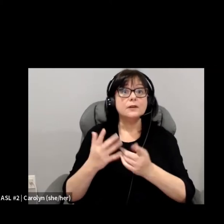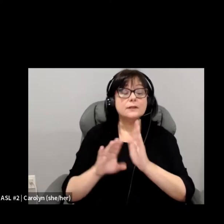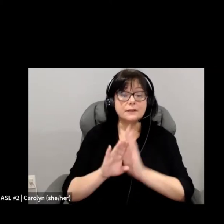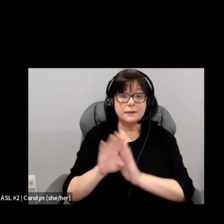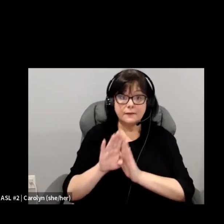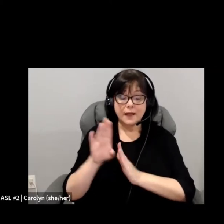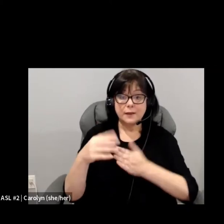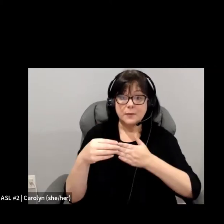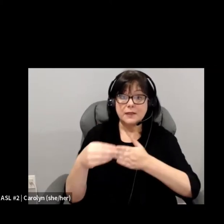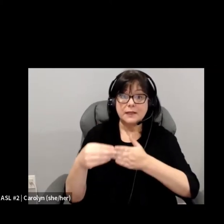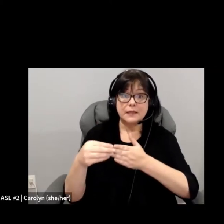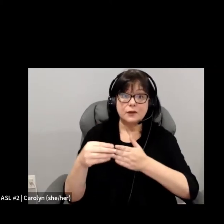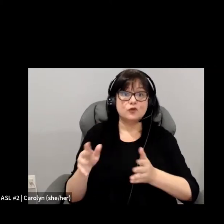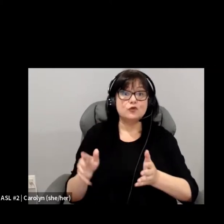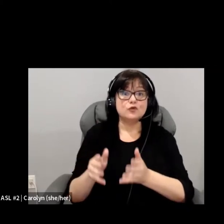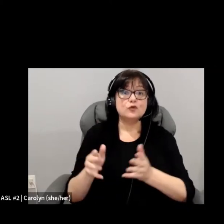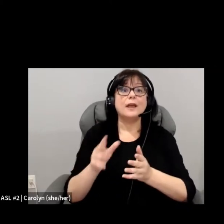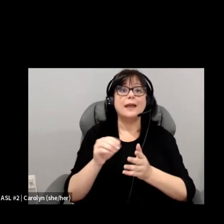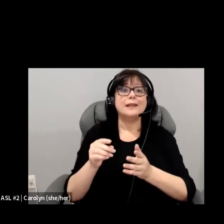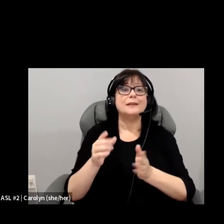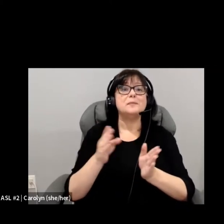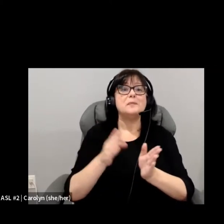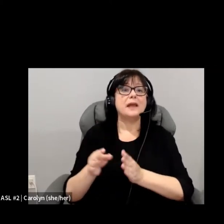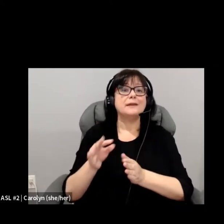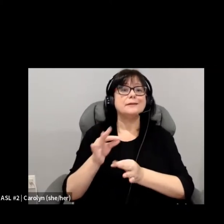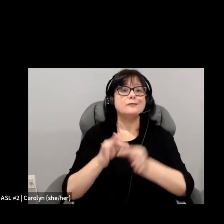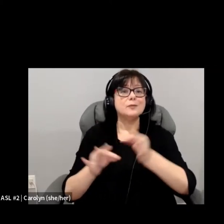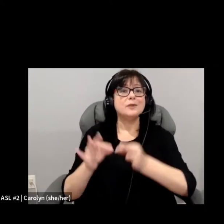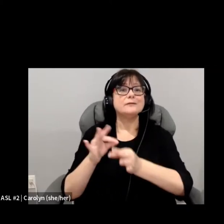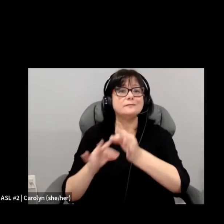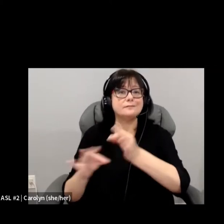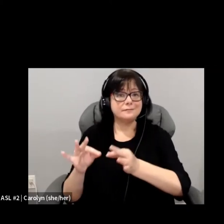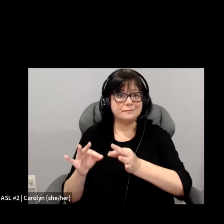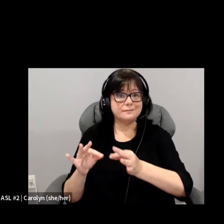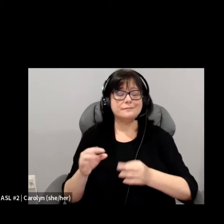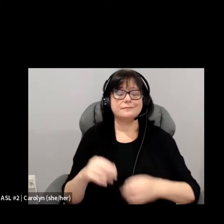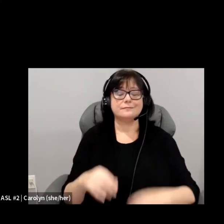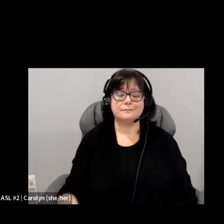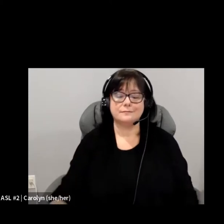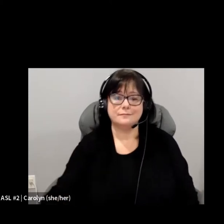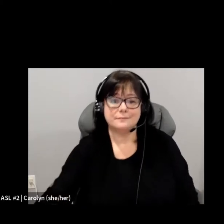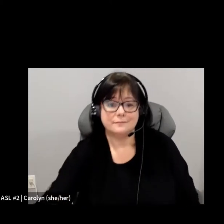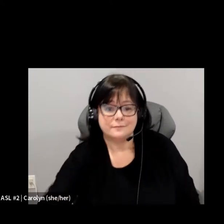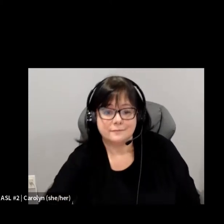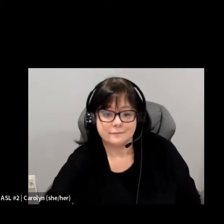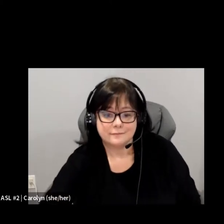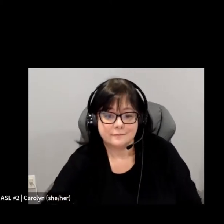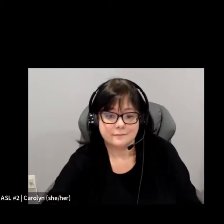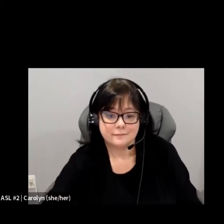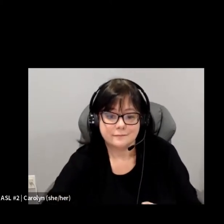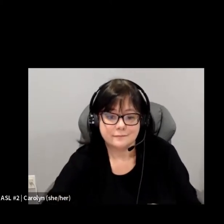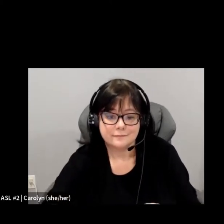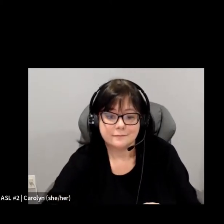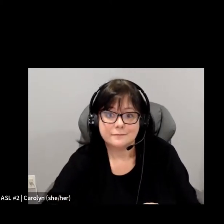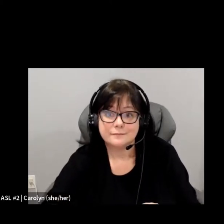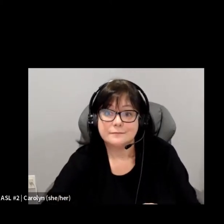AND SUCCESSION PLANNING. WE CONTINUE TO STRIVE IN THAT DIRECTION.